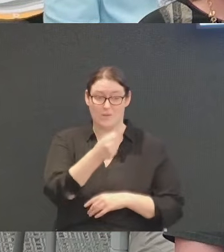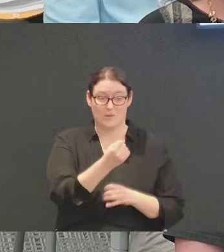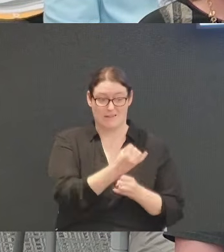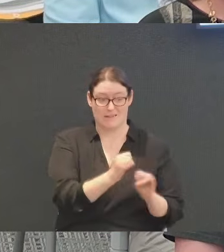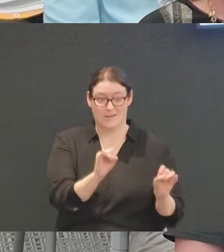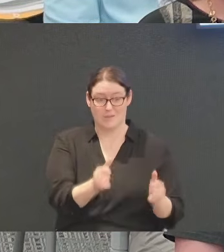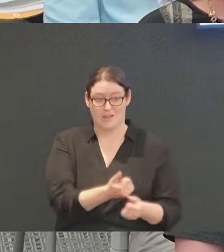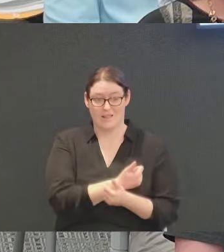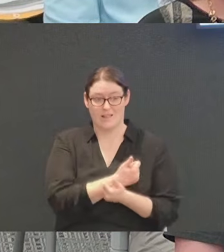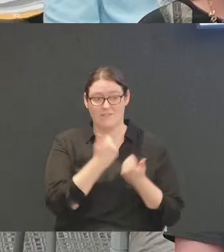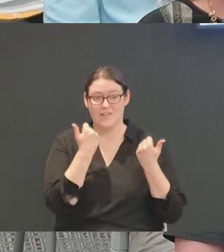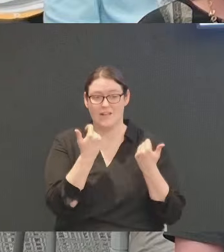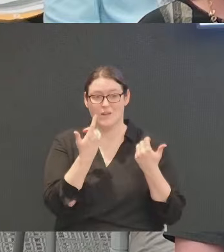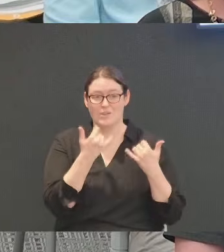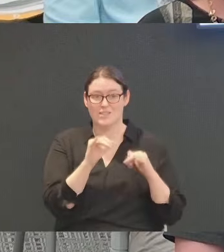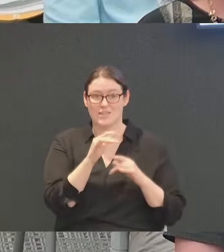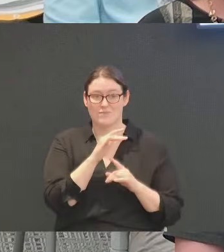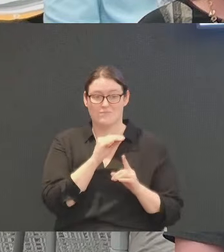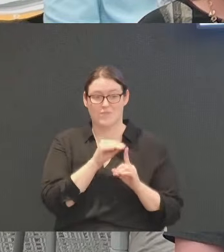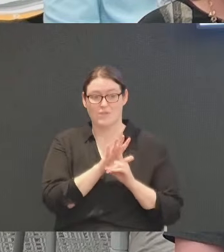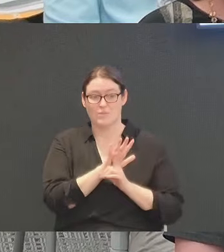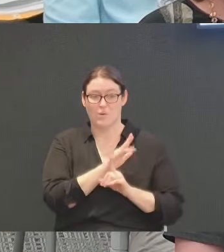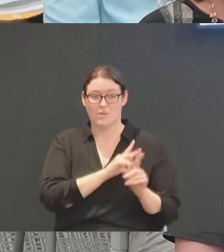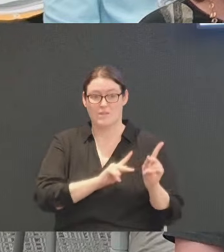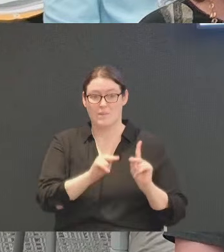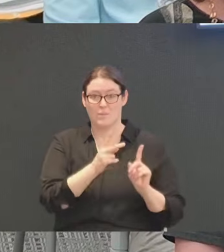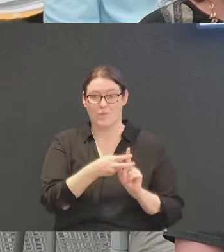I was still exposed to the people they hum and trafficked me because they placed me